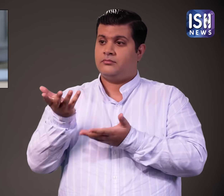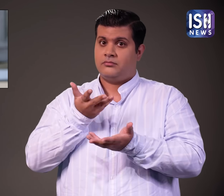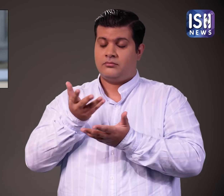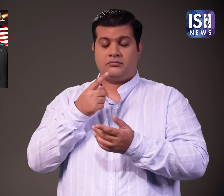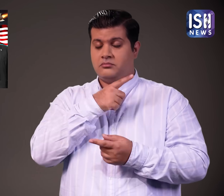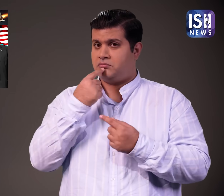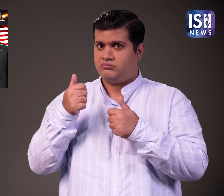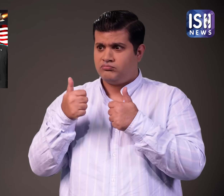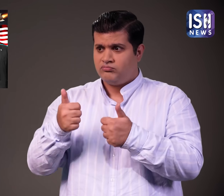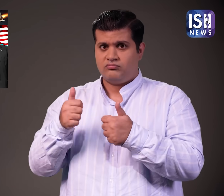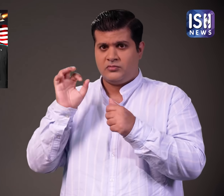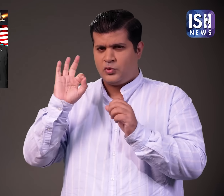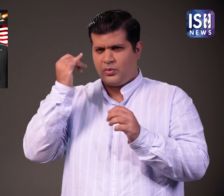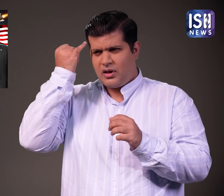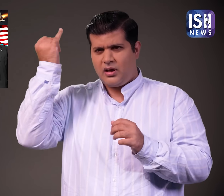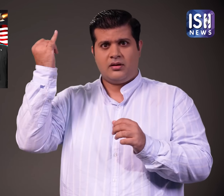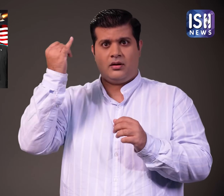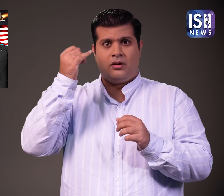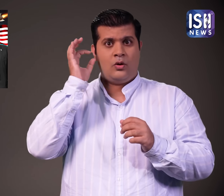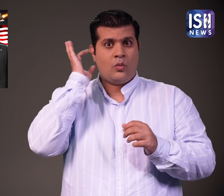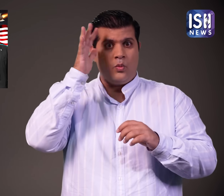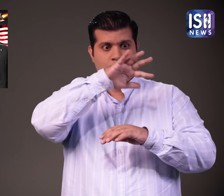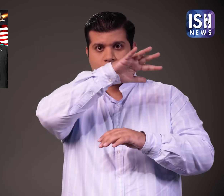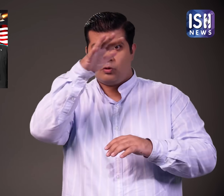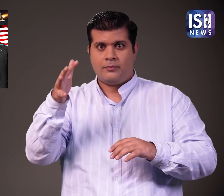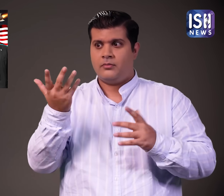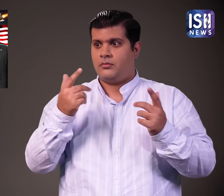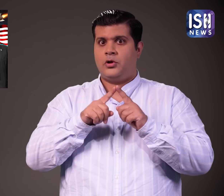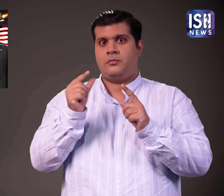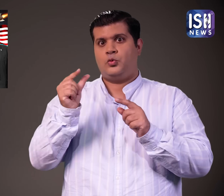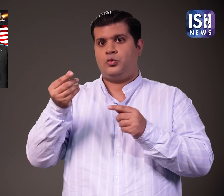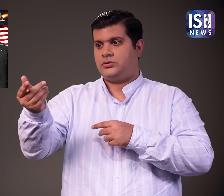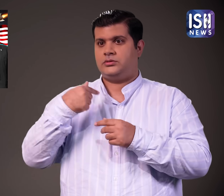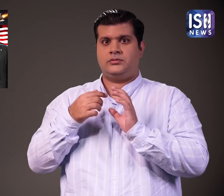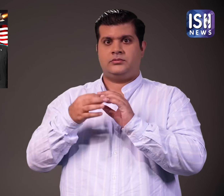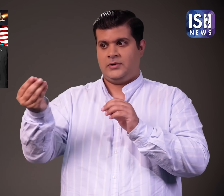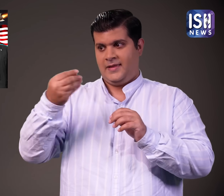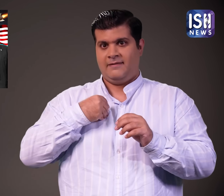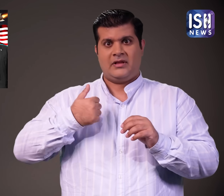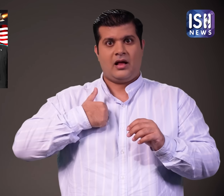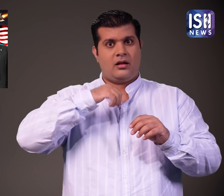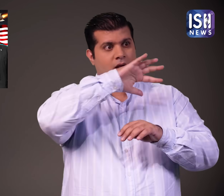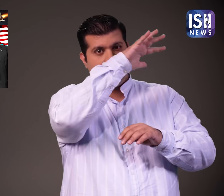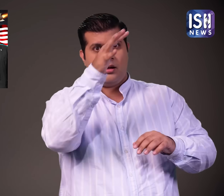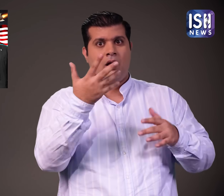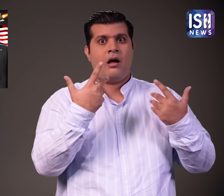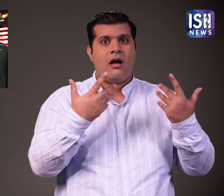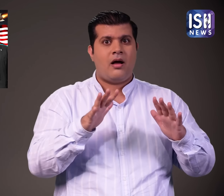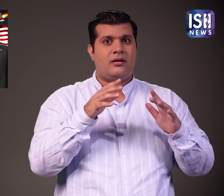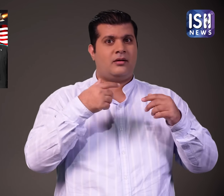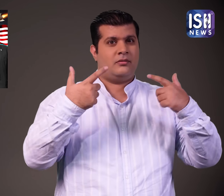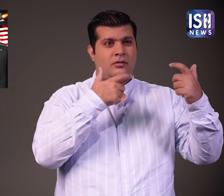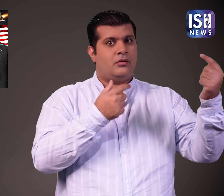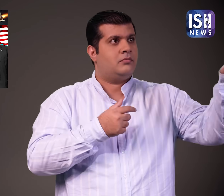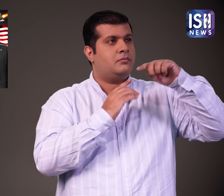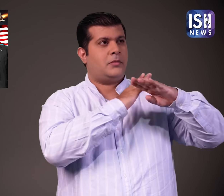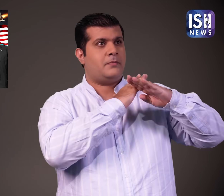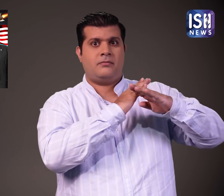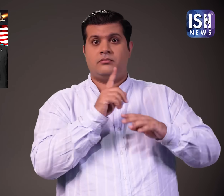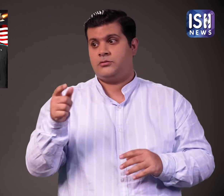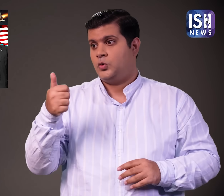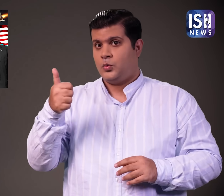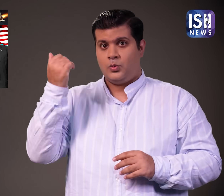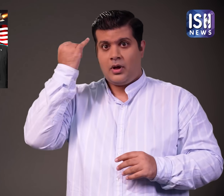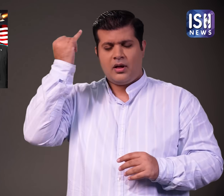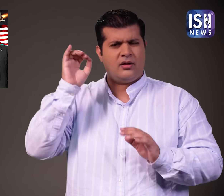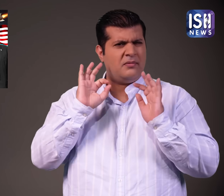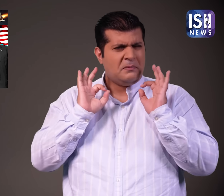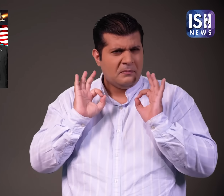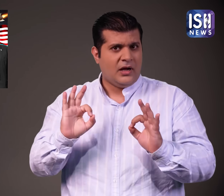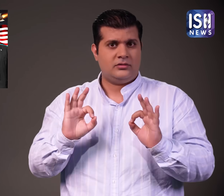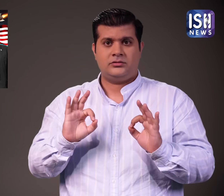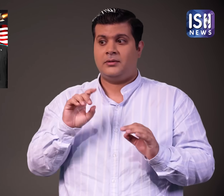where they discussed about the Golden Dome being beneficial for Canada protecting it from potential threats,